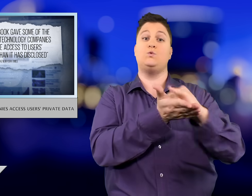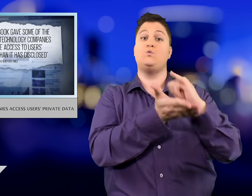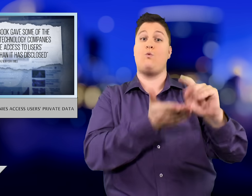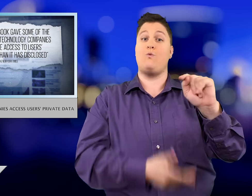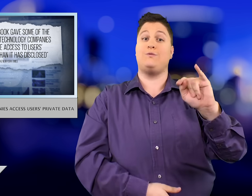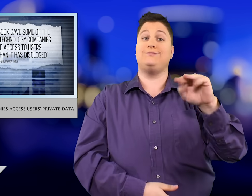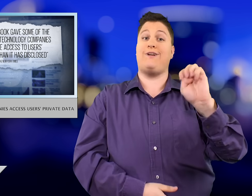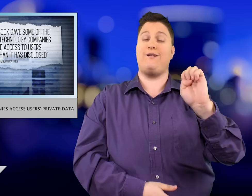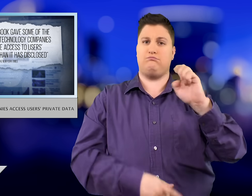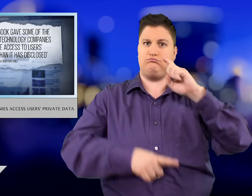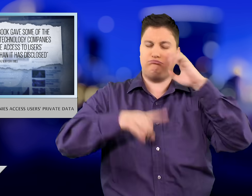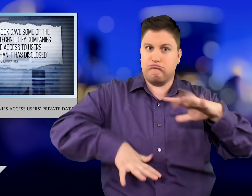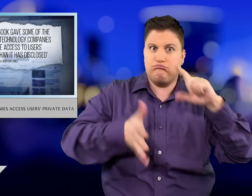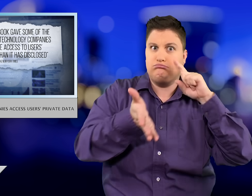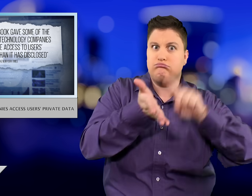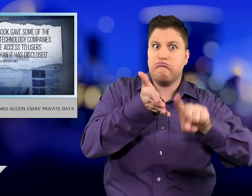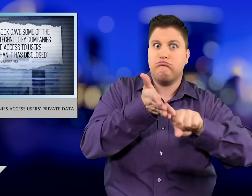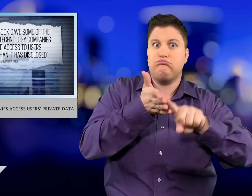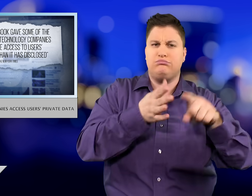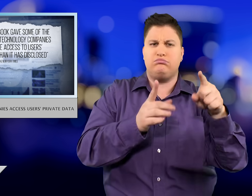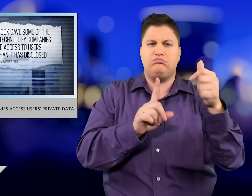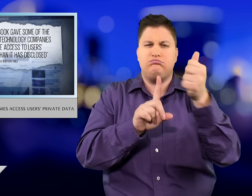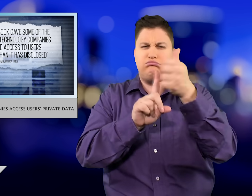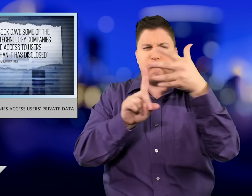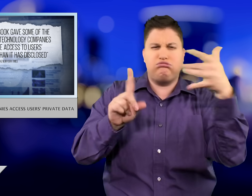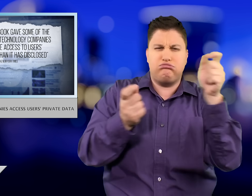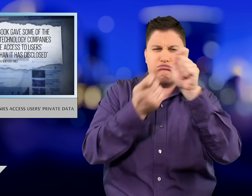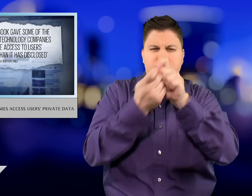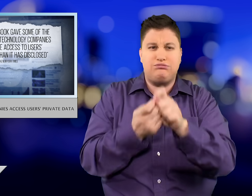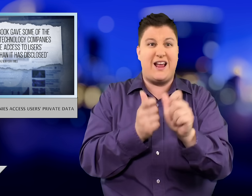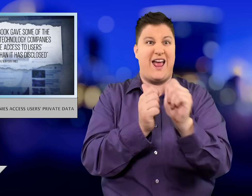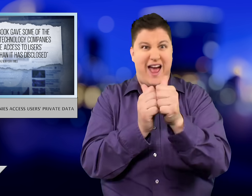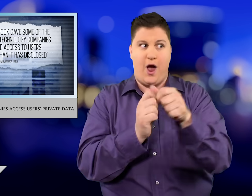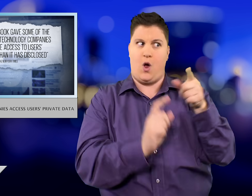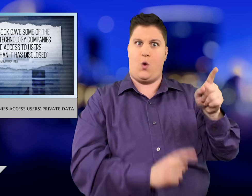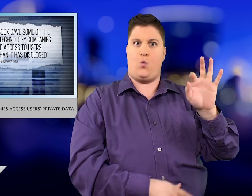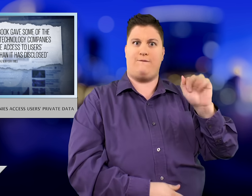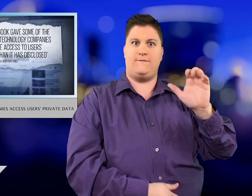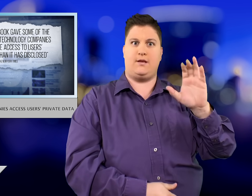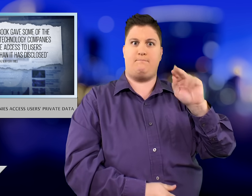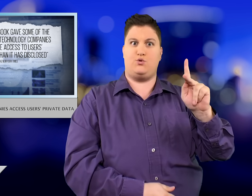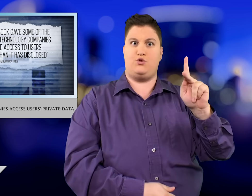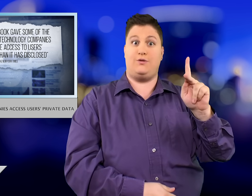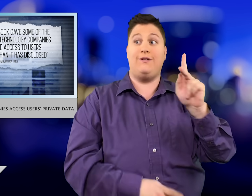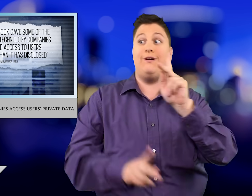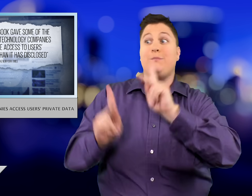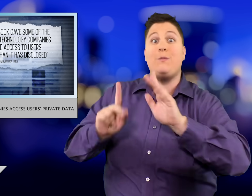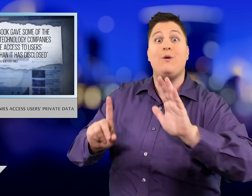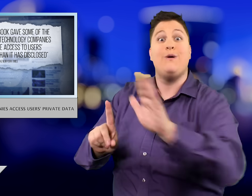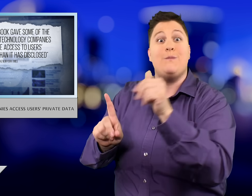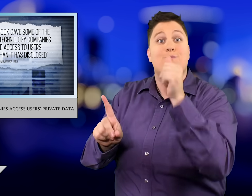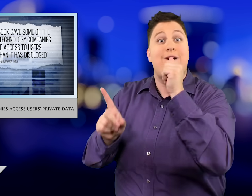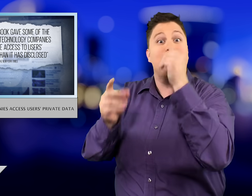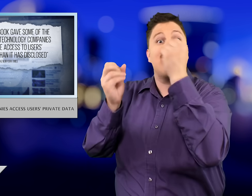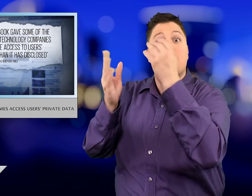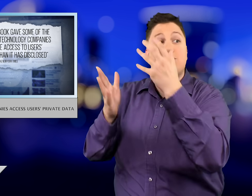A stunning investigation in the New York Times is detailing how Facebook shared private user